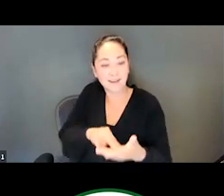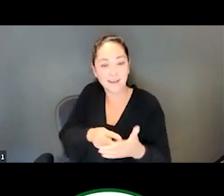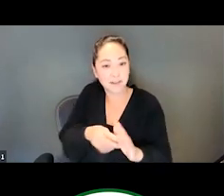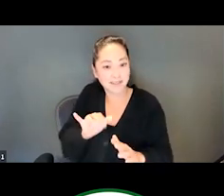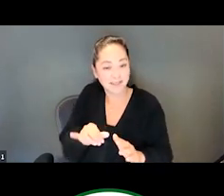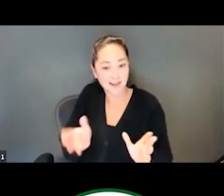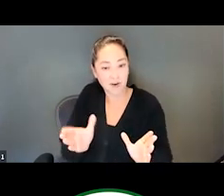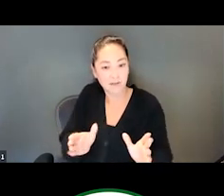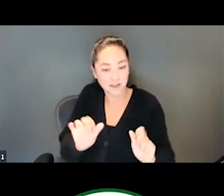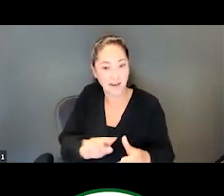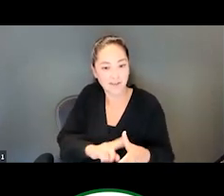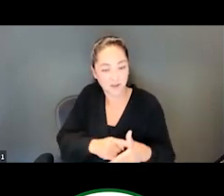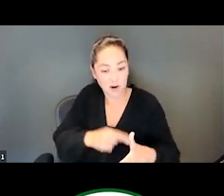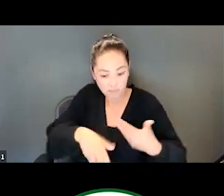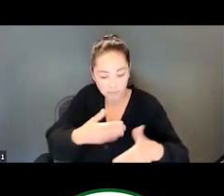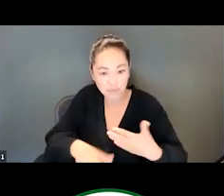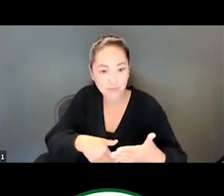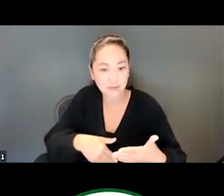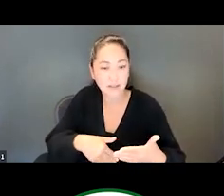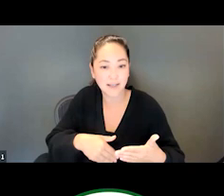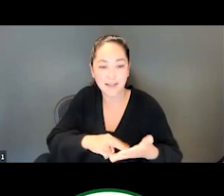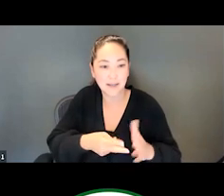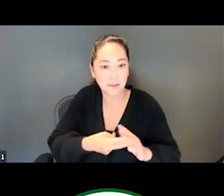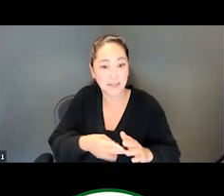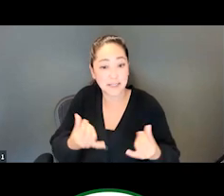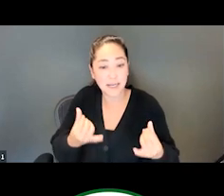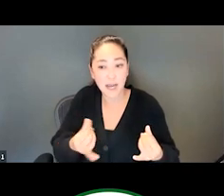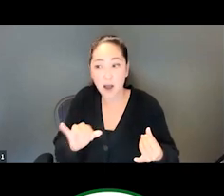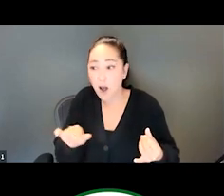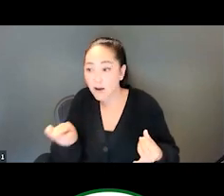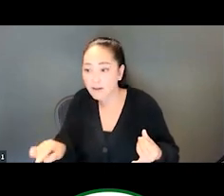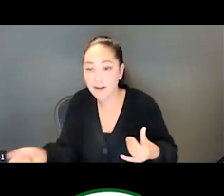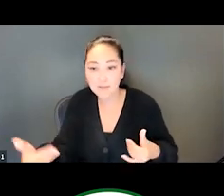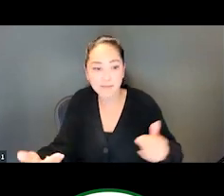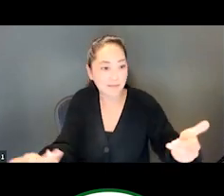And kind of, you know, keep an open mind to different perspectives on, on plans for, for